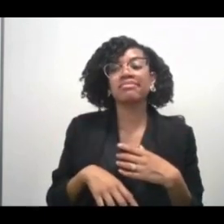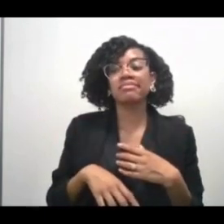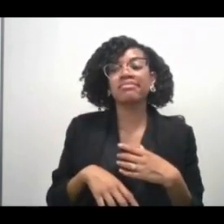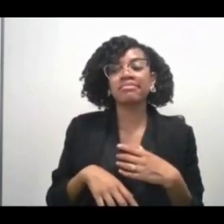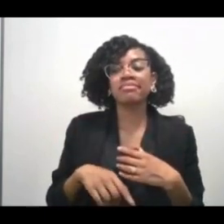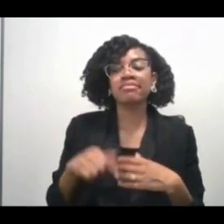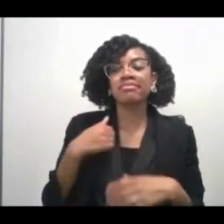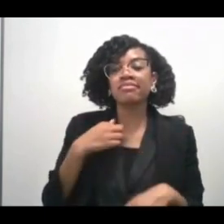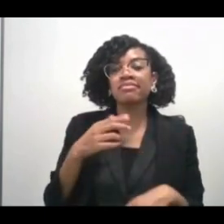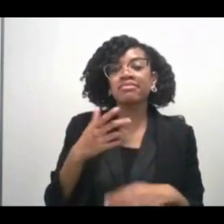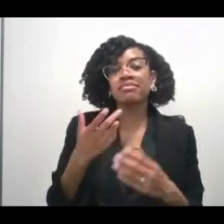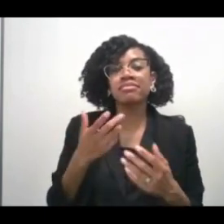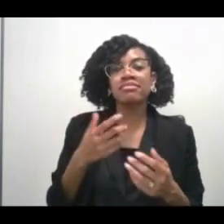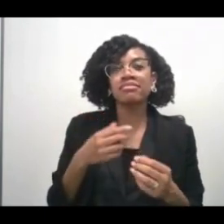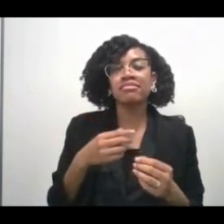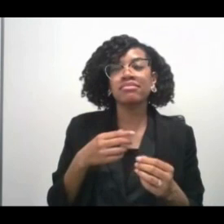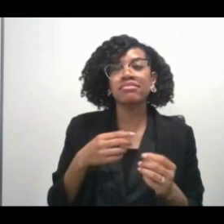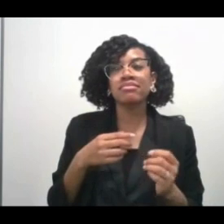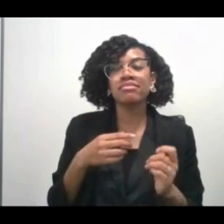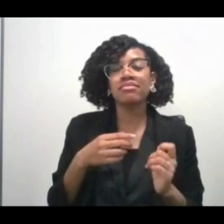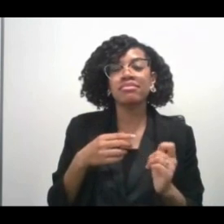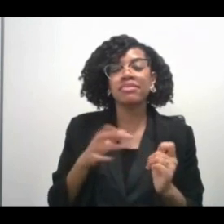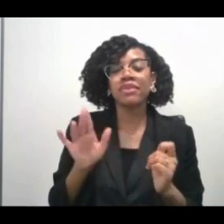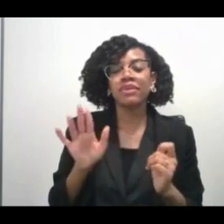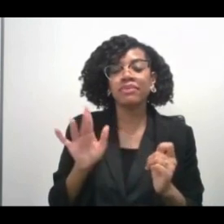ah, let me let me think about this for a moment.